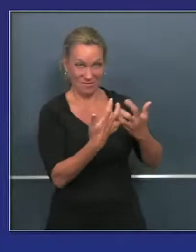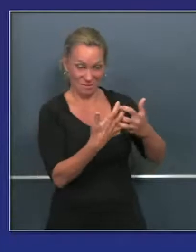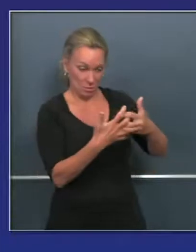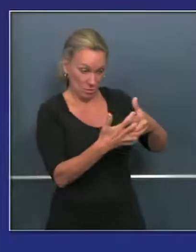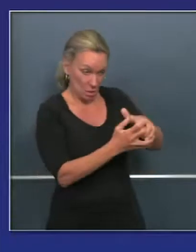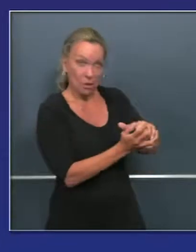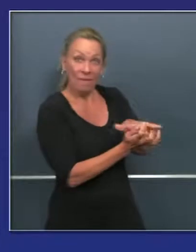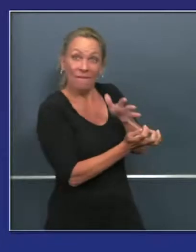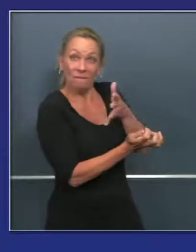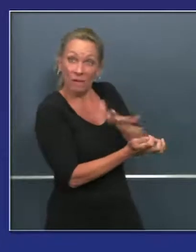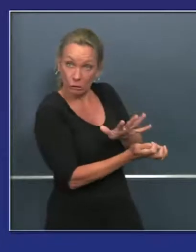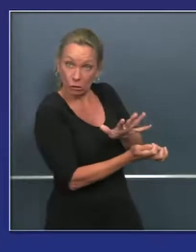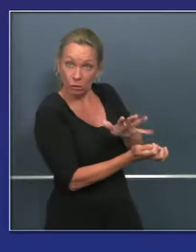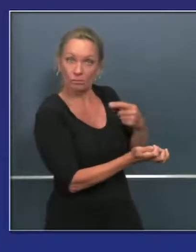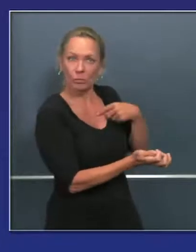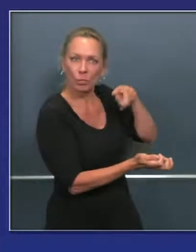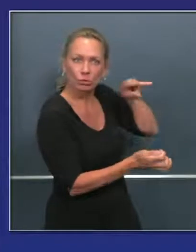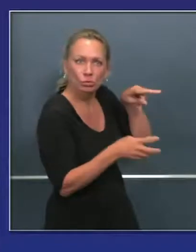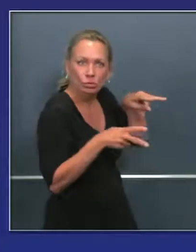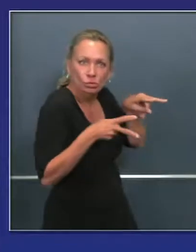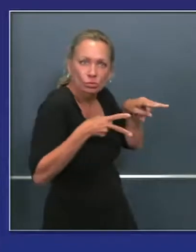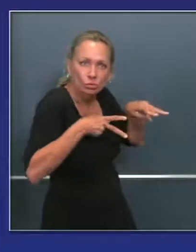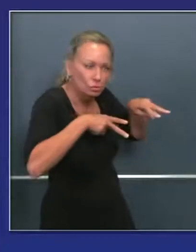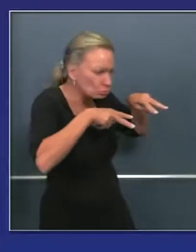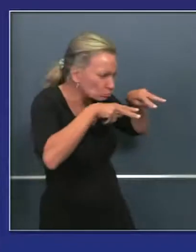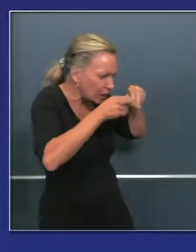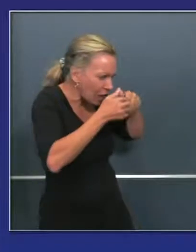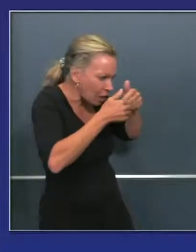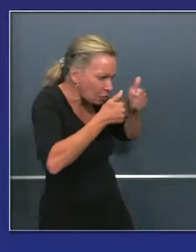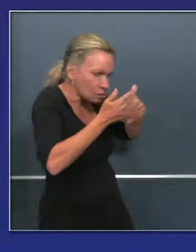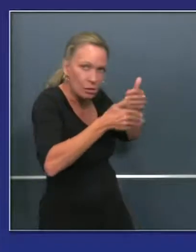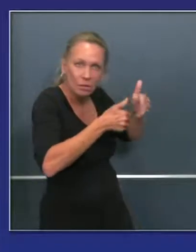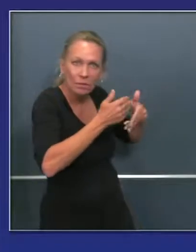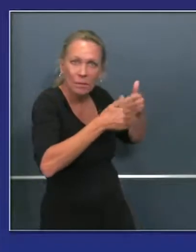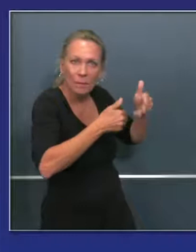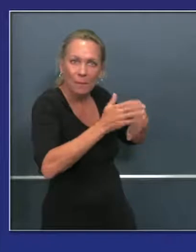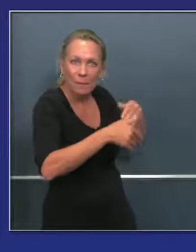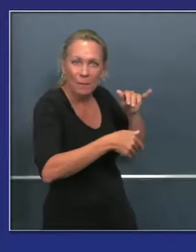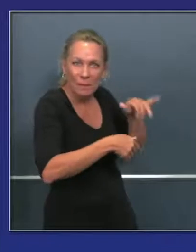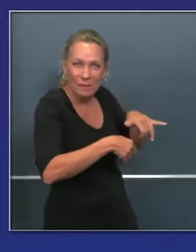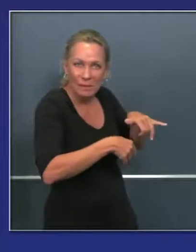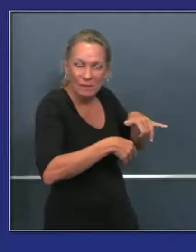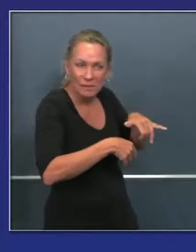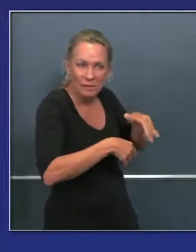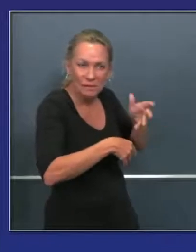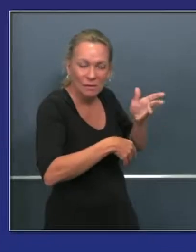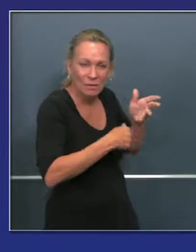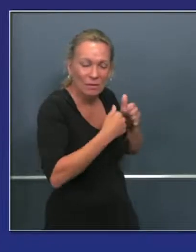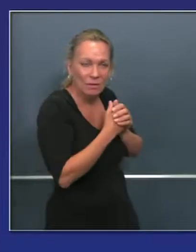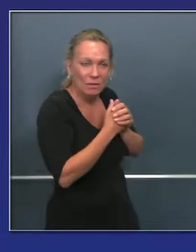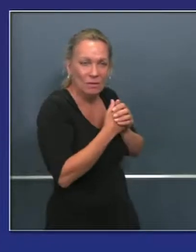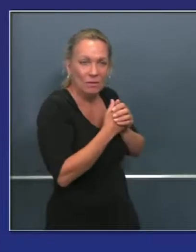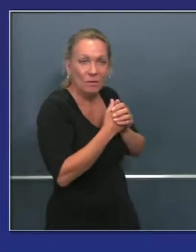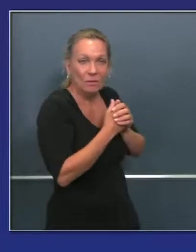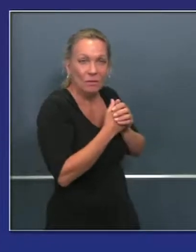counties to the attestation process or as quickly through the phases as other parts of the state I